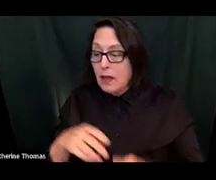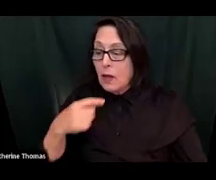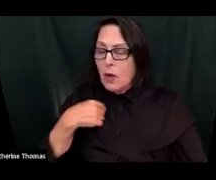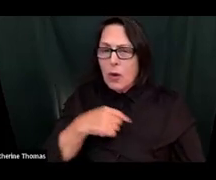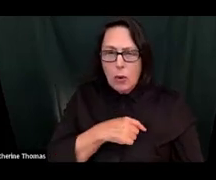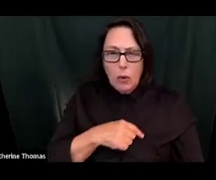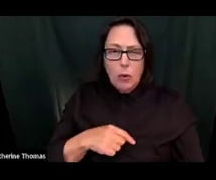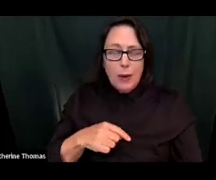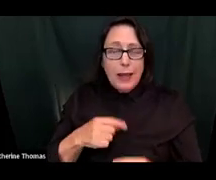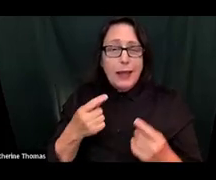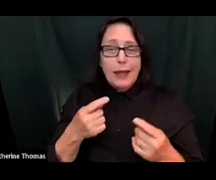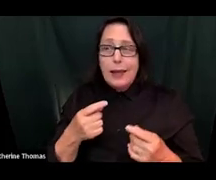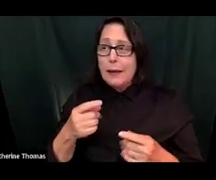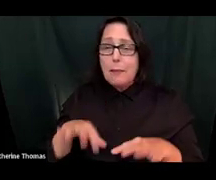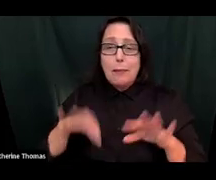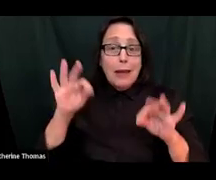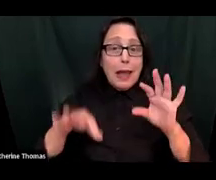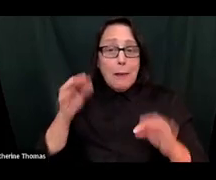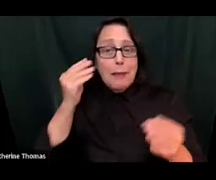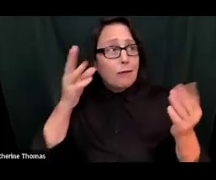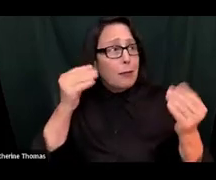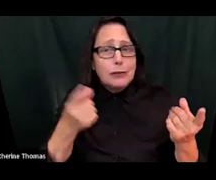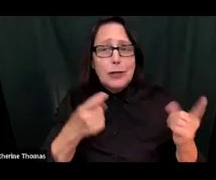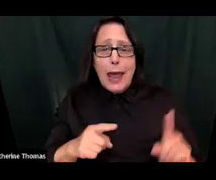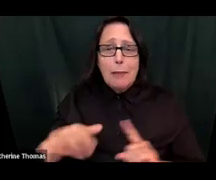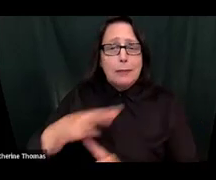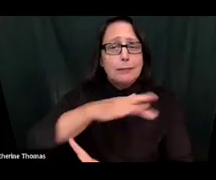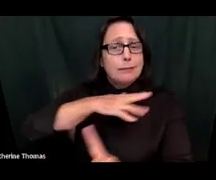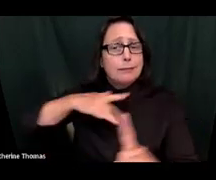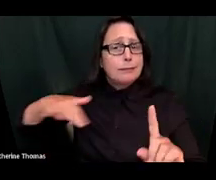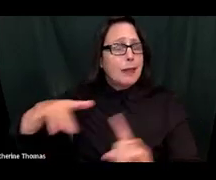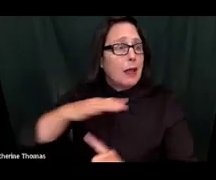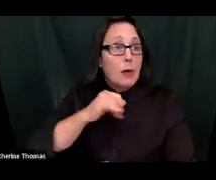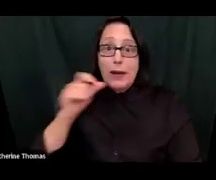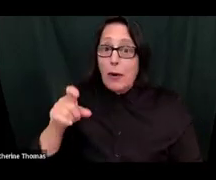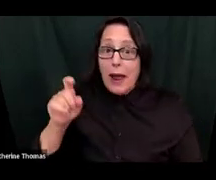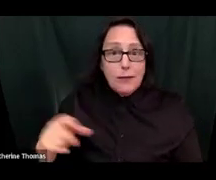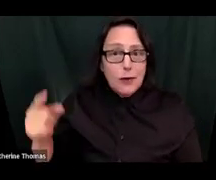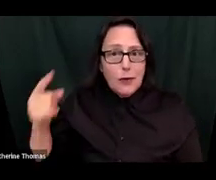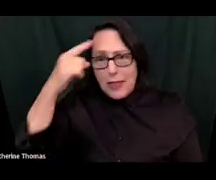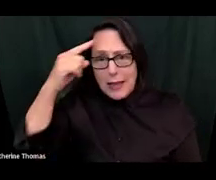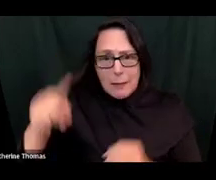We take in a lot of information incidentally, right. We don't have to think about it. We